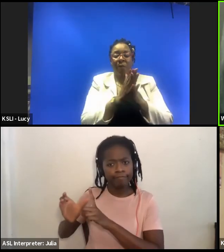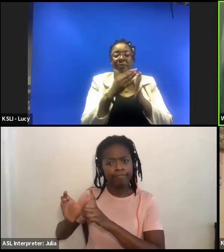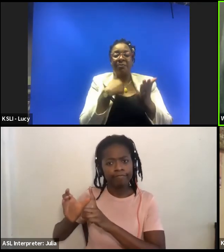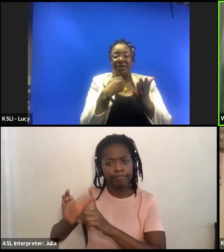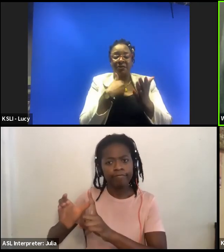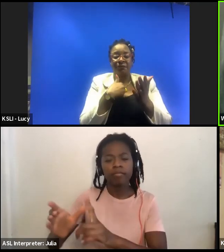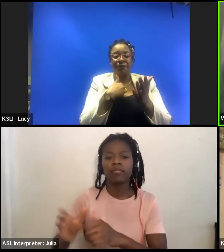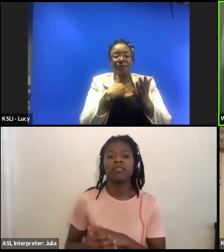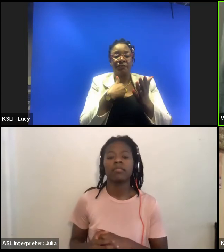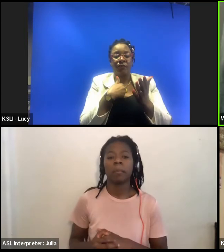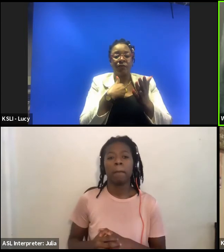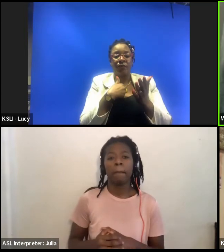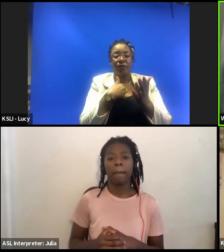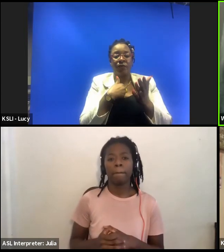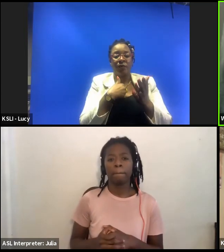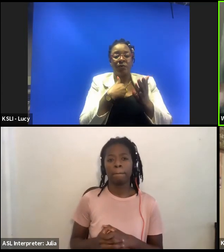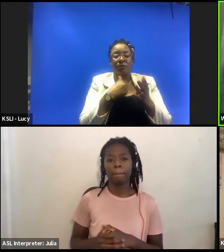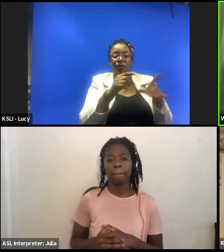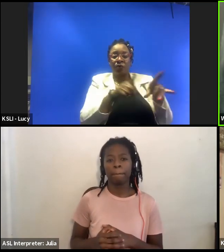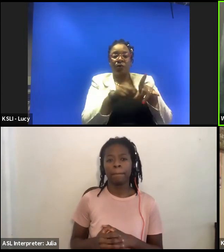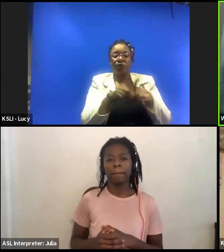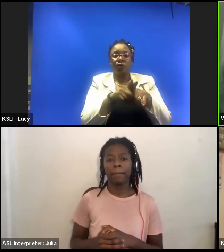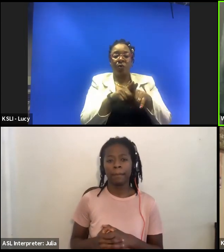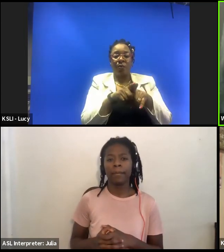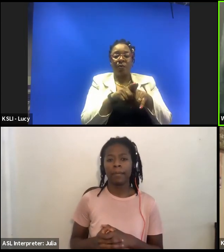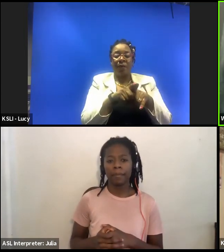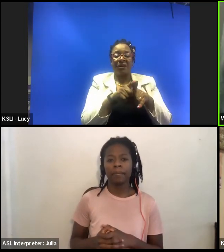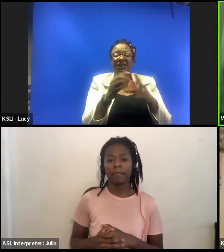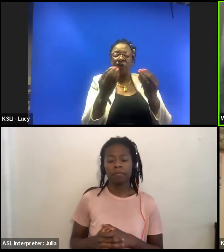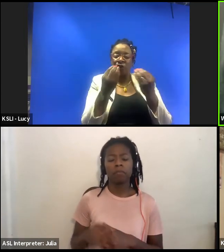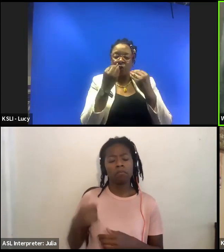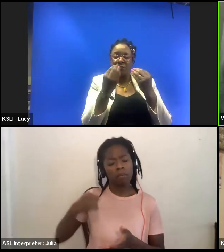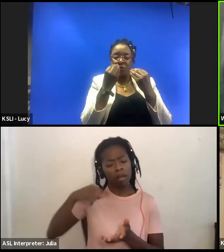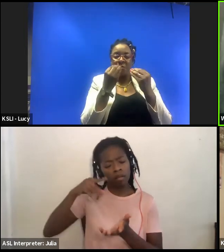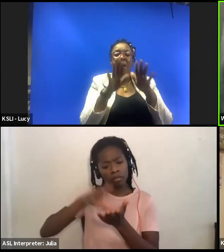And it also taught me to be very careful about my team